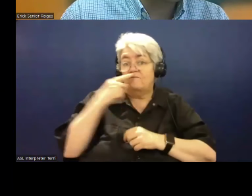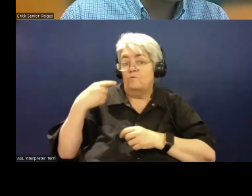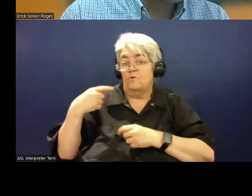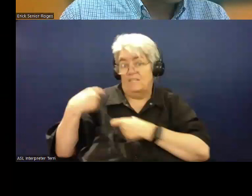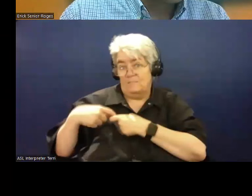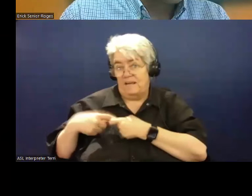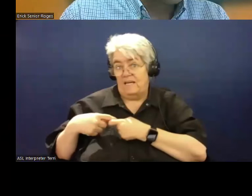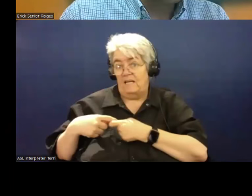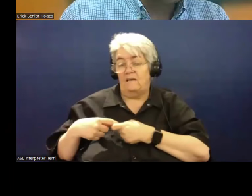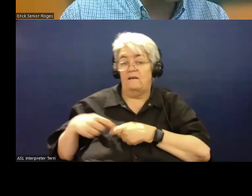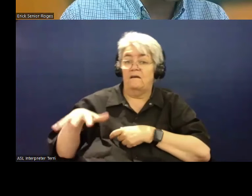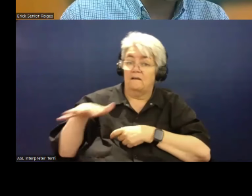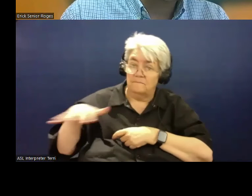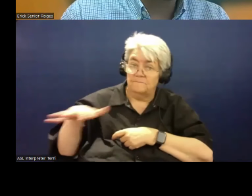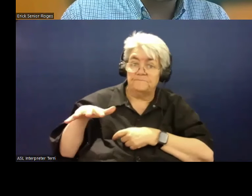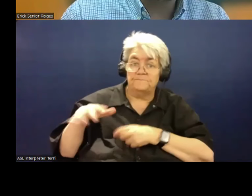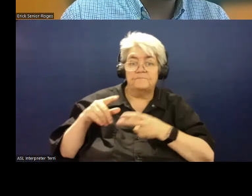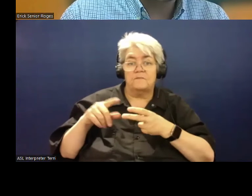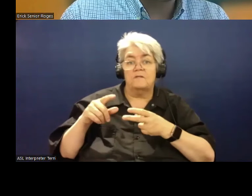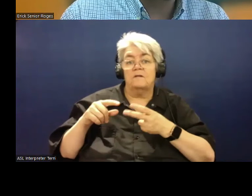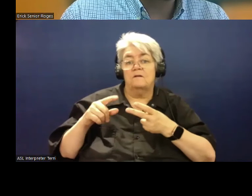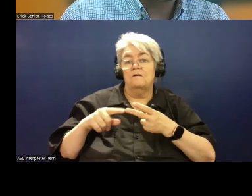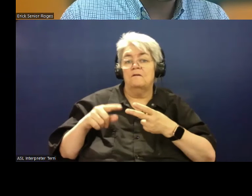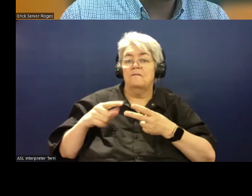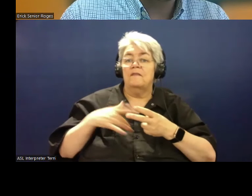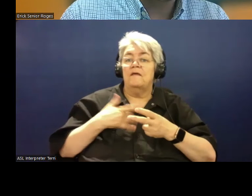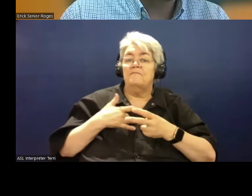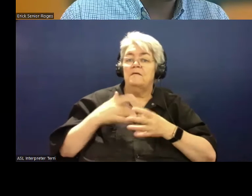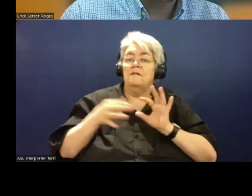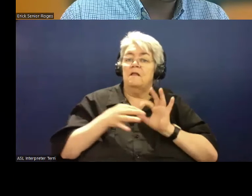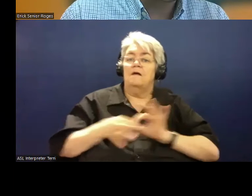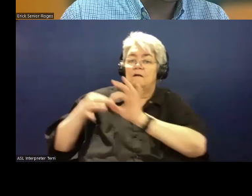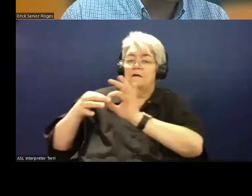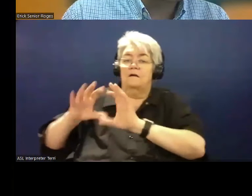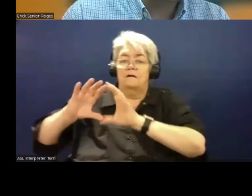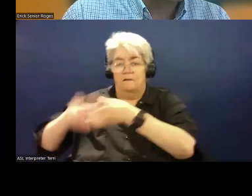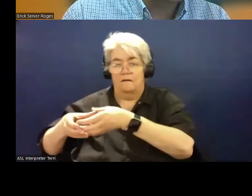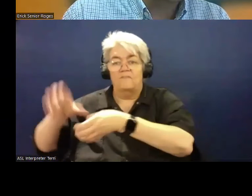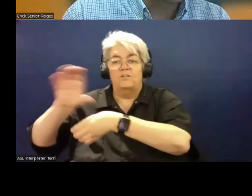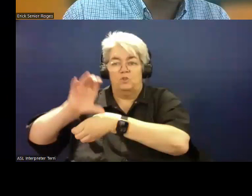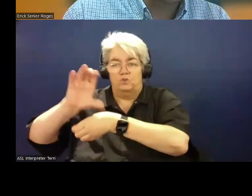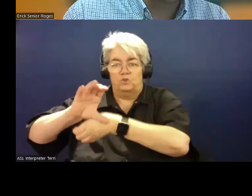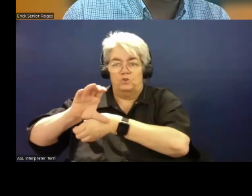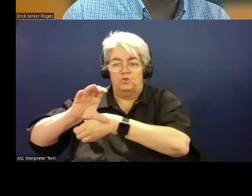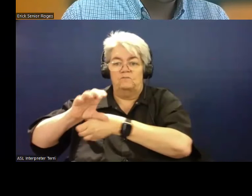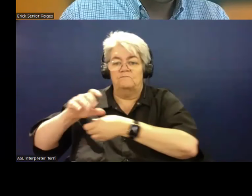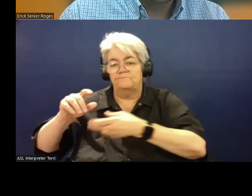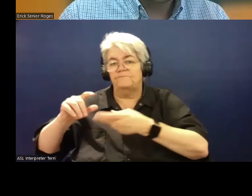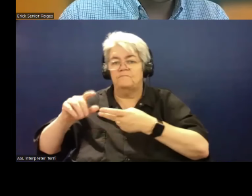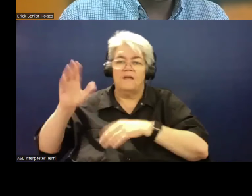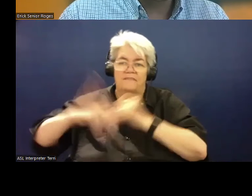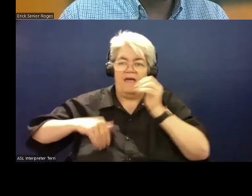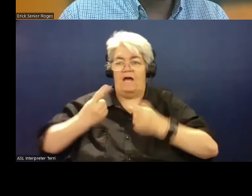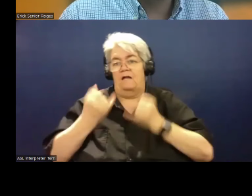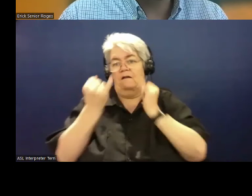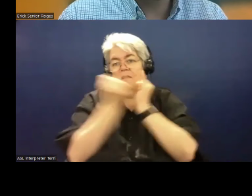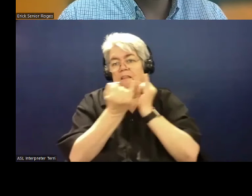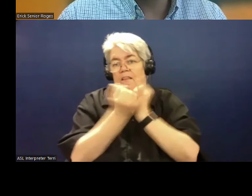THAT CAN PROVIDE A SENSE OF BELONGING VERSUS ISOLATION ESPECIALLY